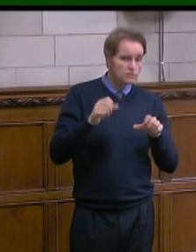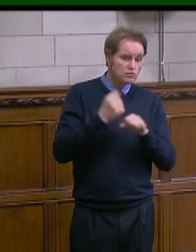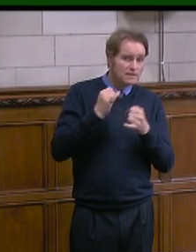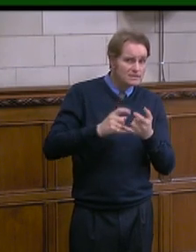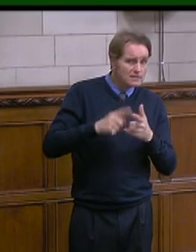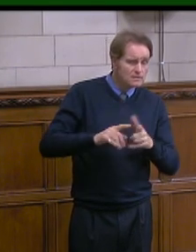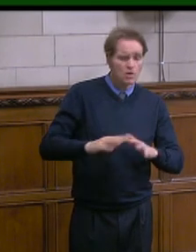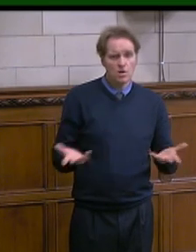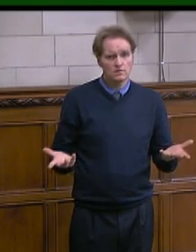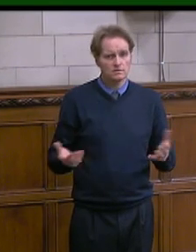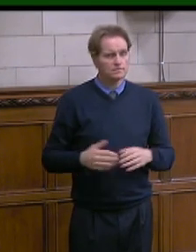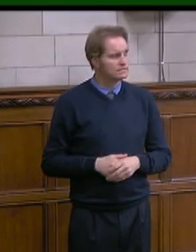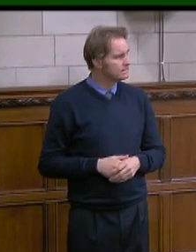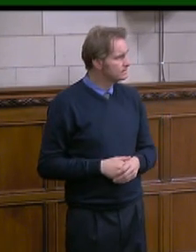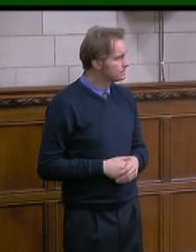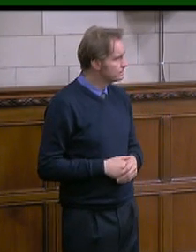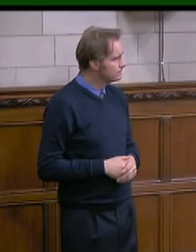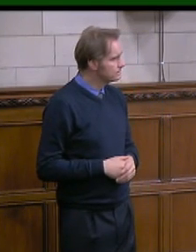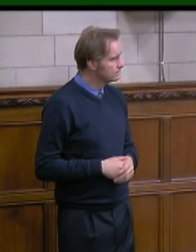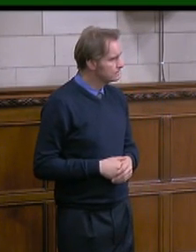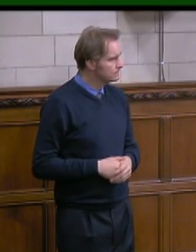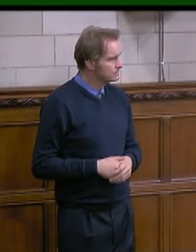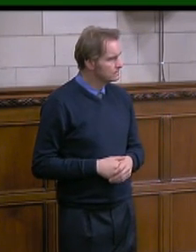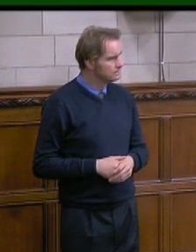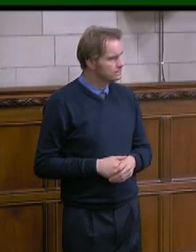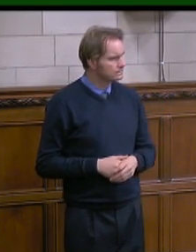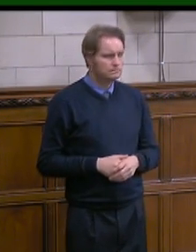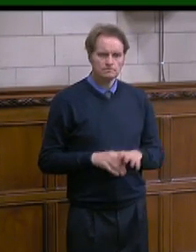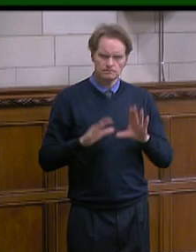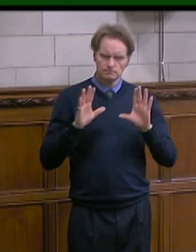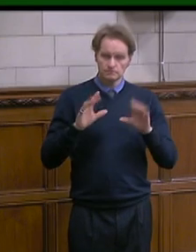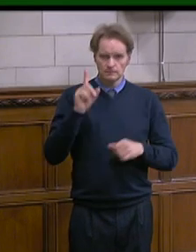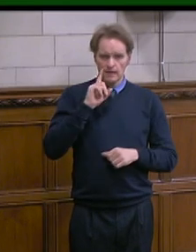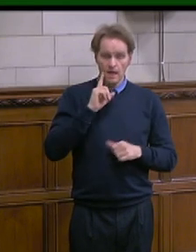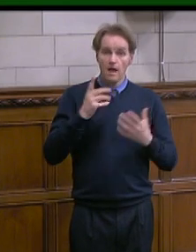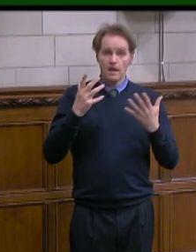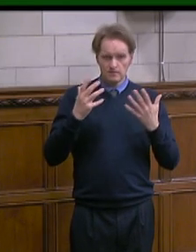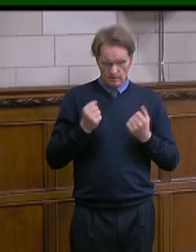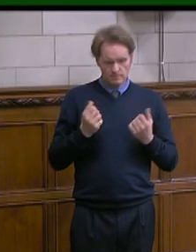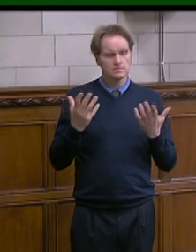Emma Hardy: I accept that not all schools have to teach